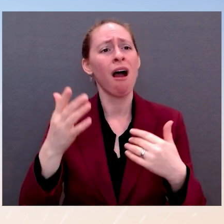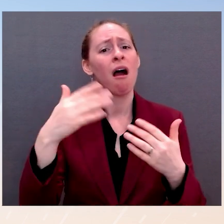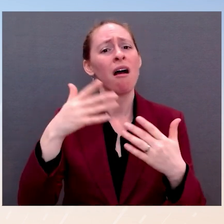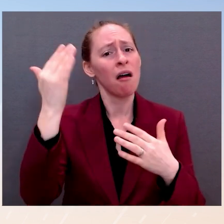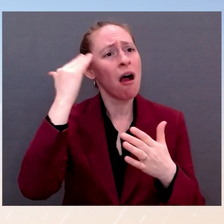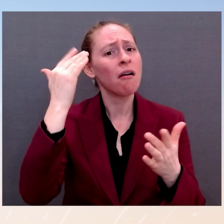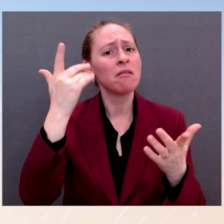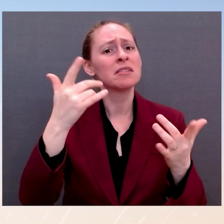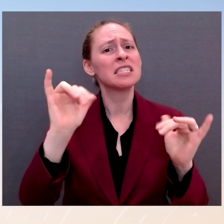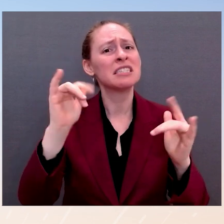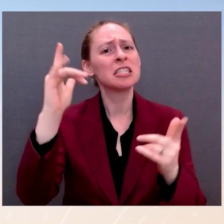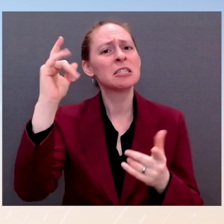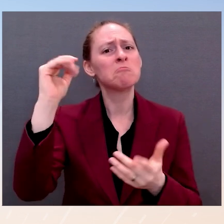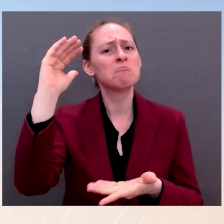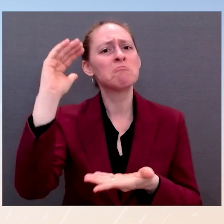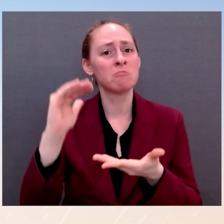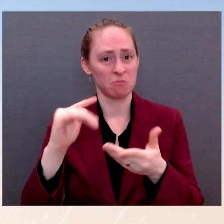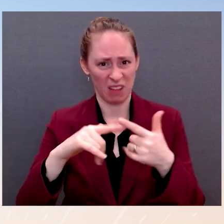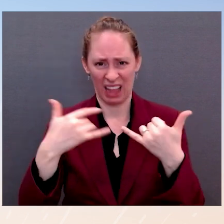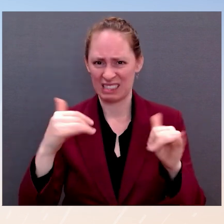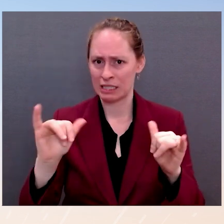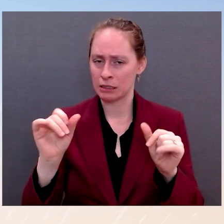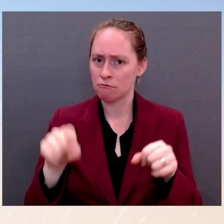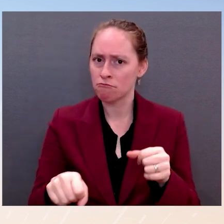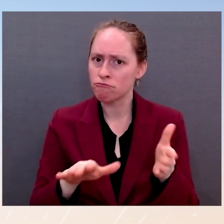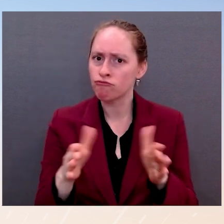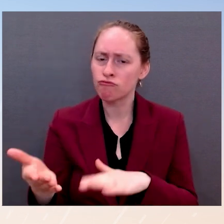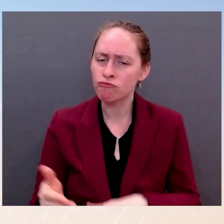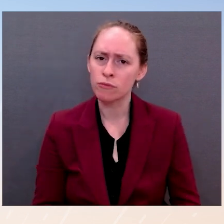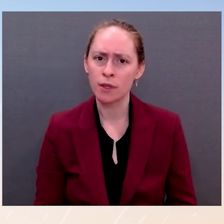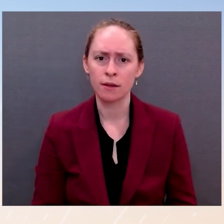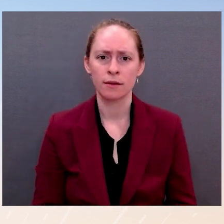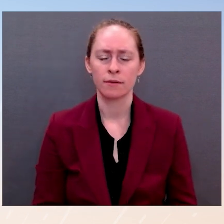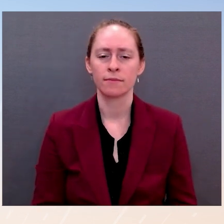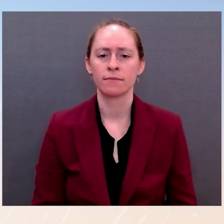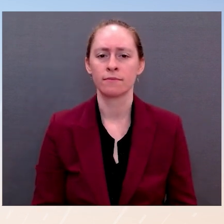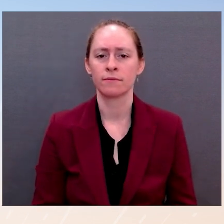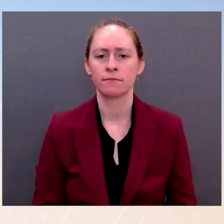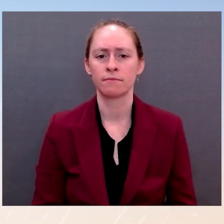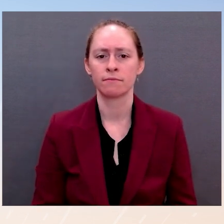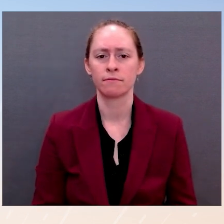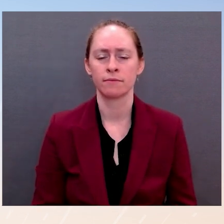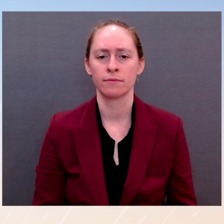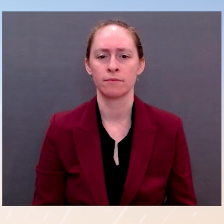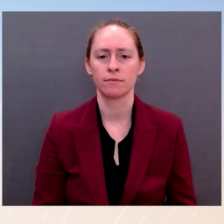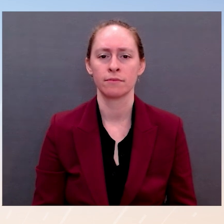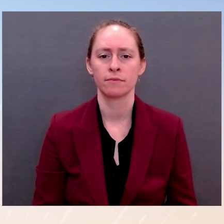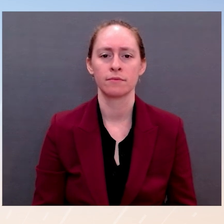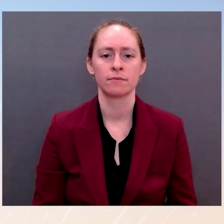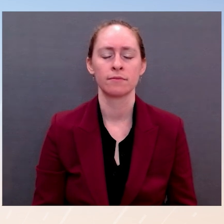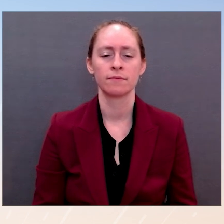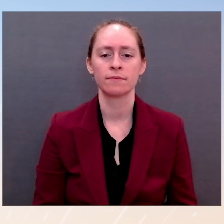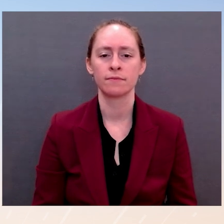The gap in breast cancer mortality rates between black and white people remained largely stable in those years,